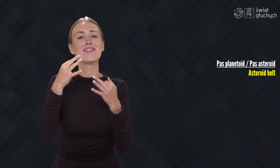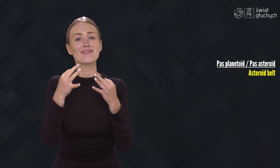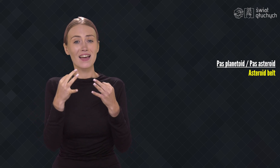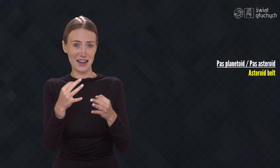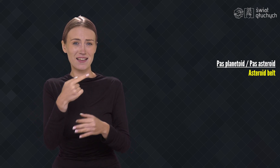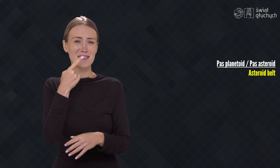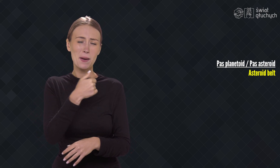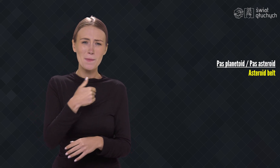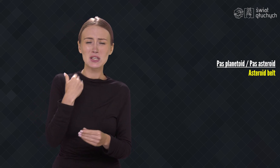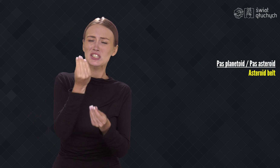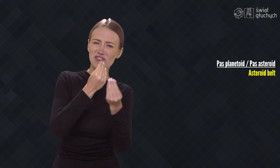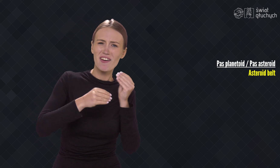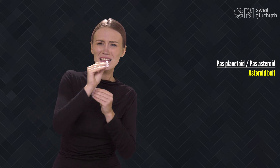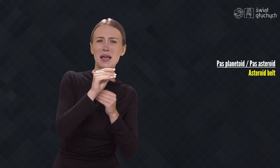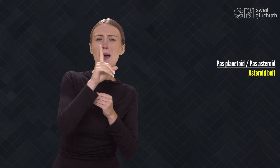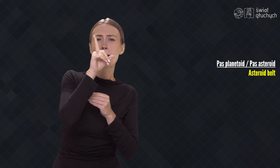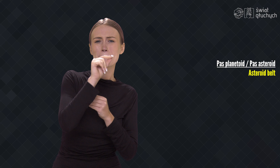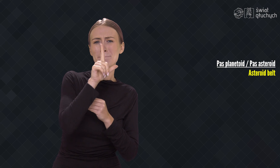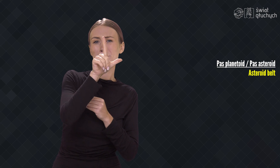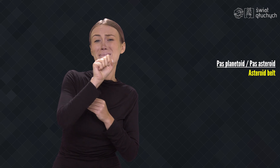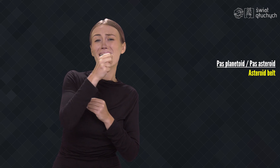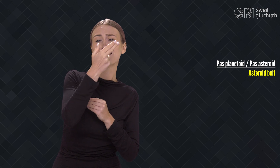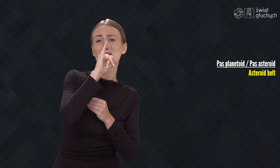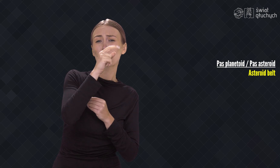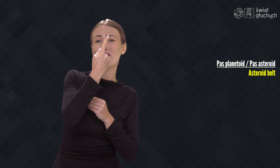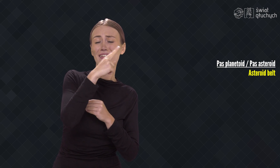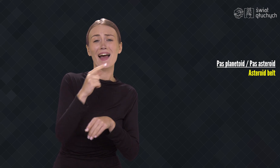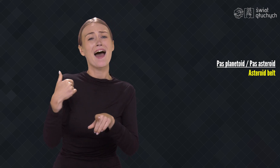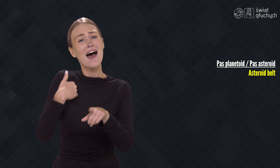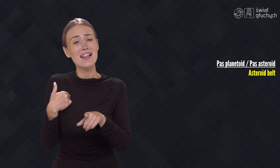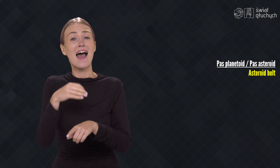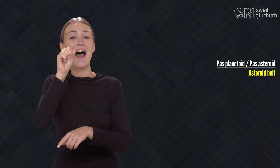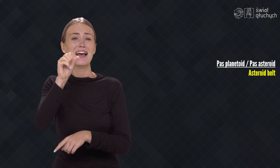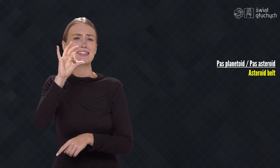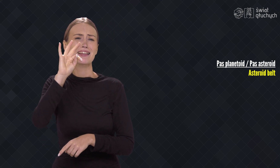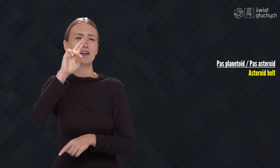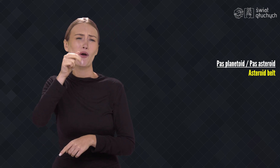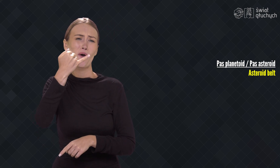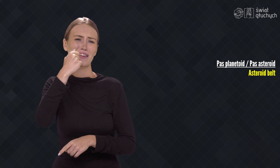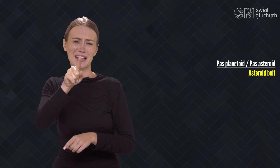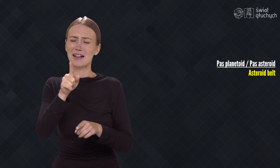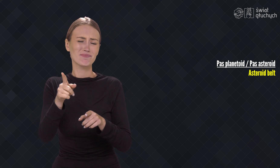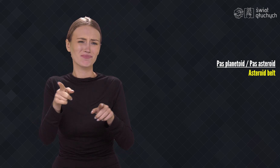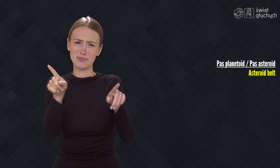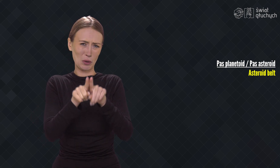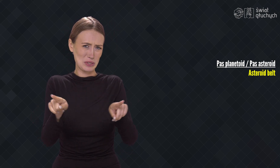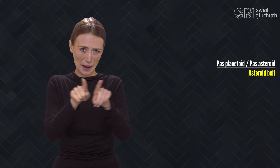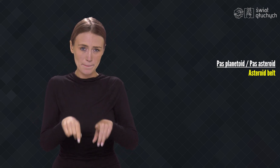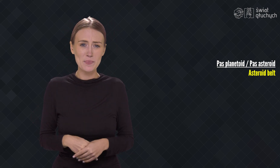In Polish, the term “planetoid belt” is more common, while in English it’s usually “asteroid belt”.